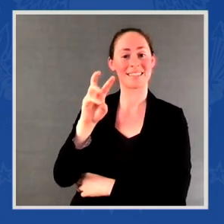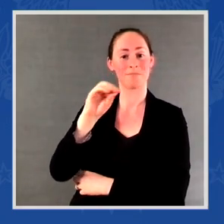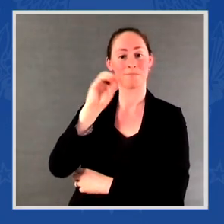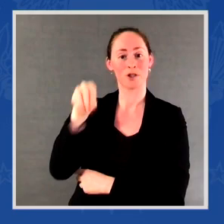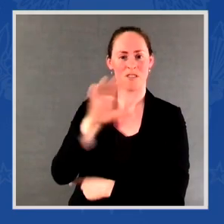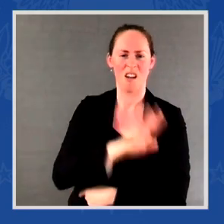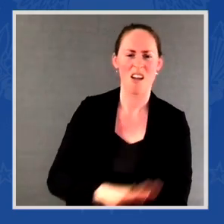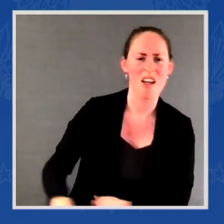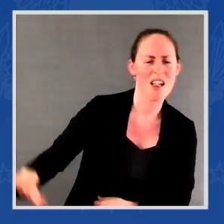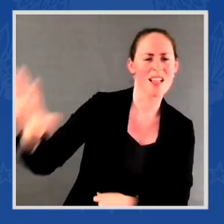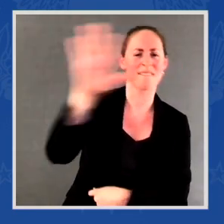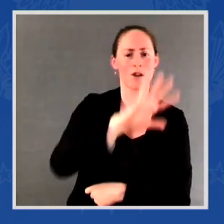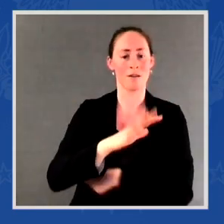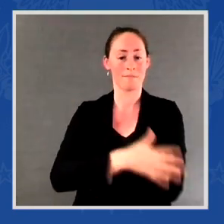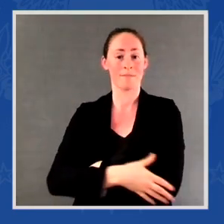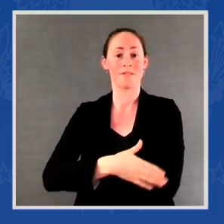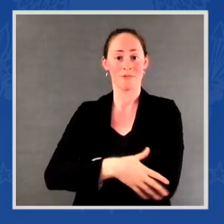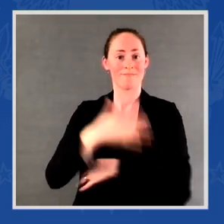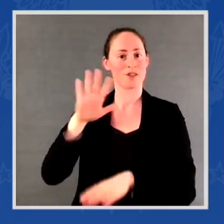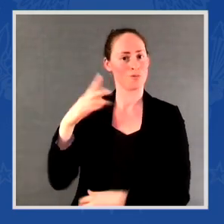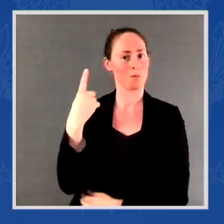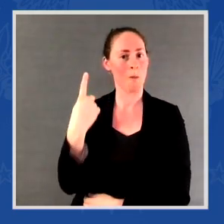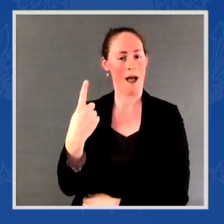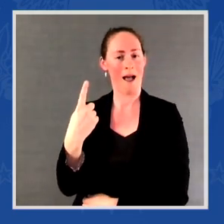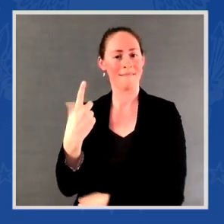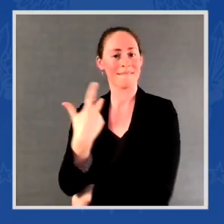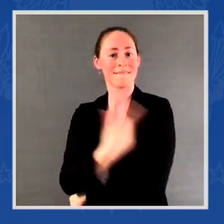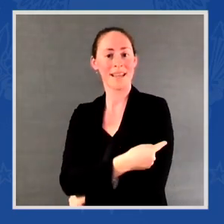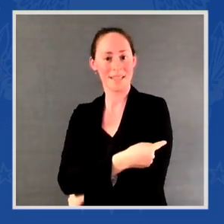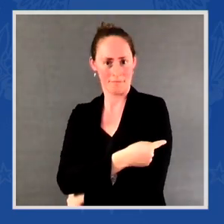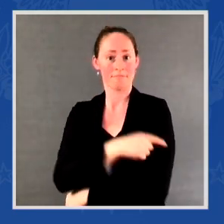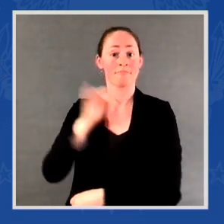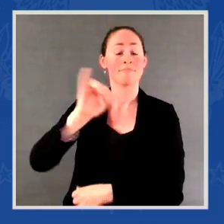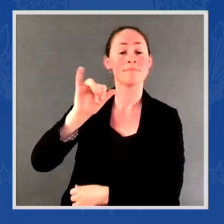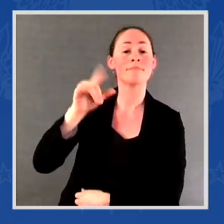That includes 87 percent of all seniors of all colors;